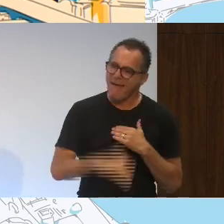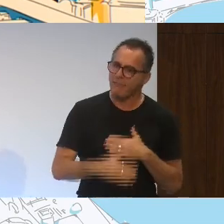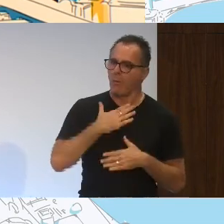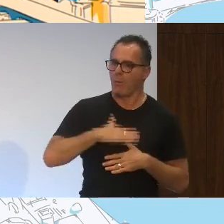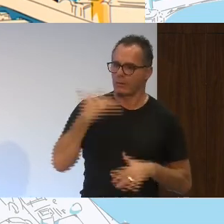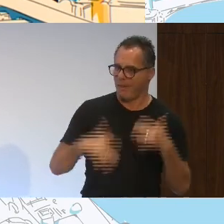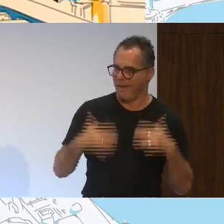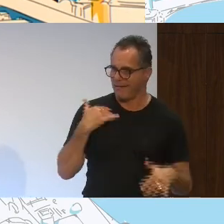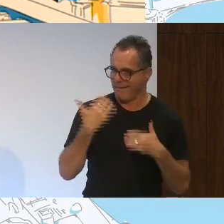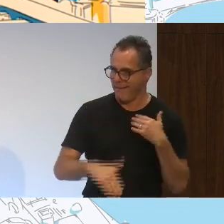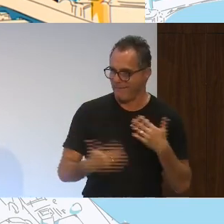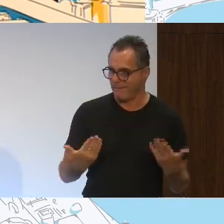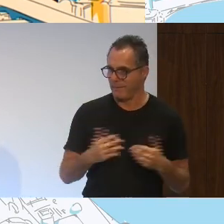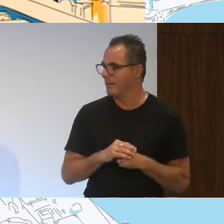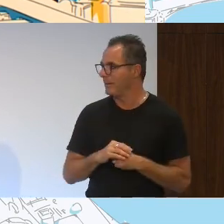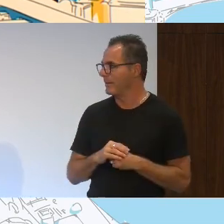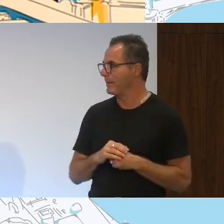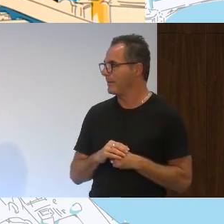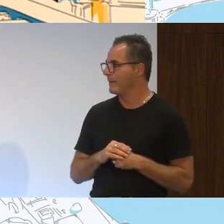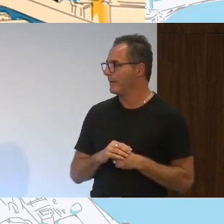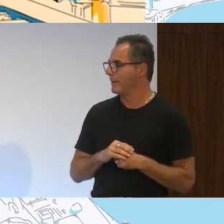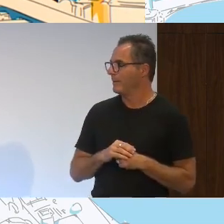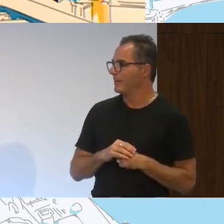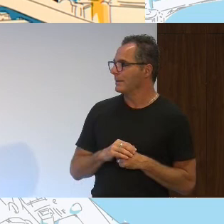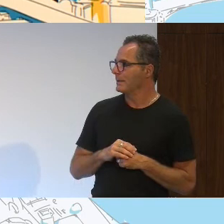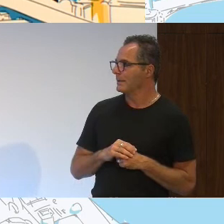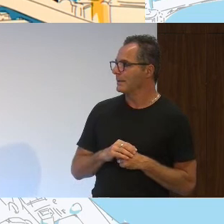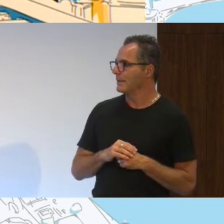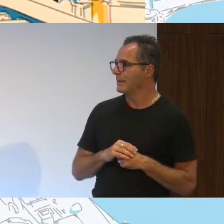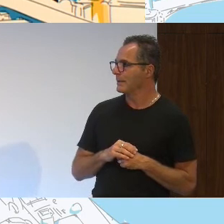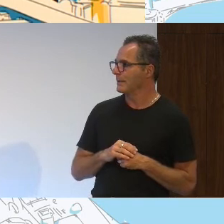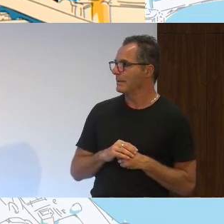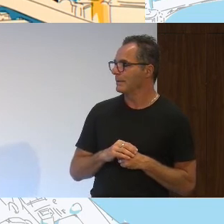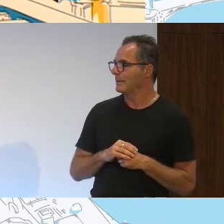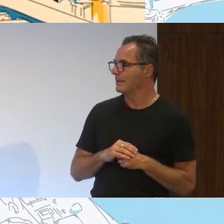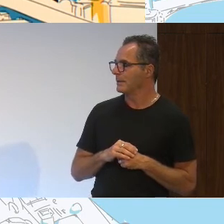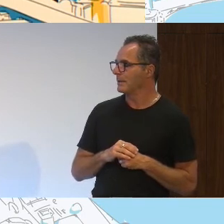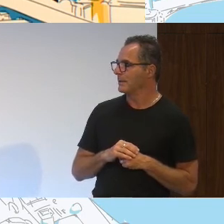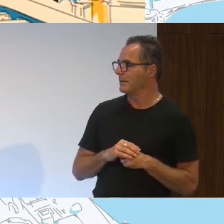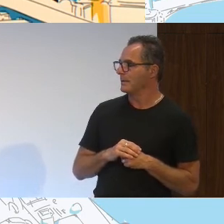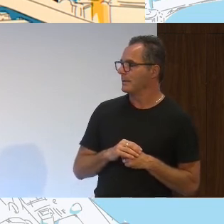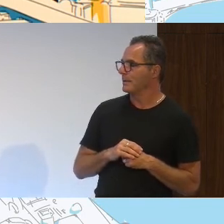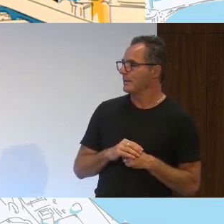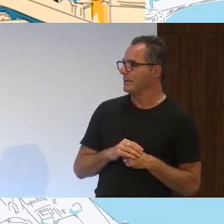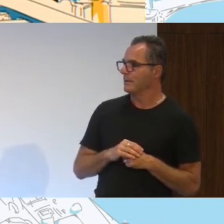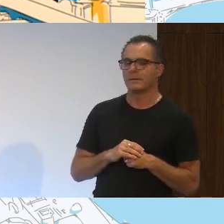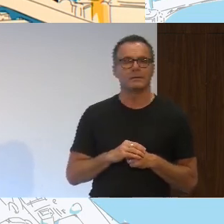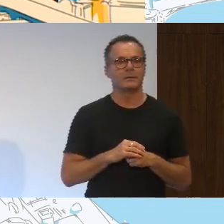never, never. So I'm quite excited by that's an area that's